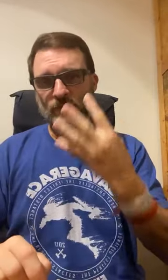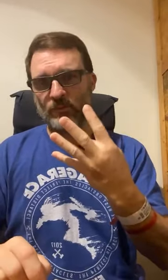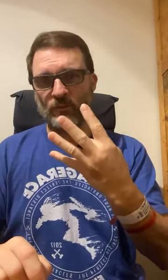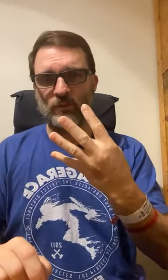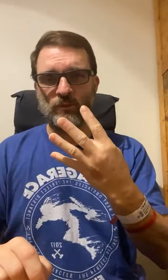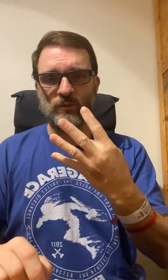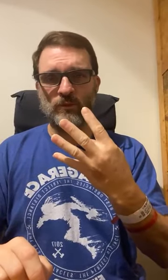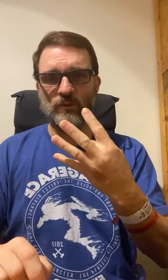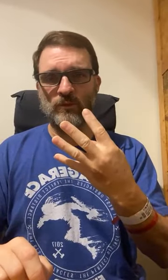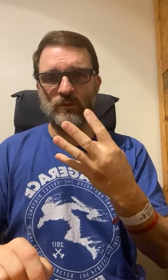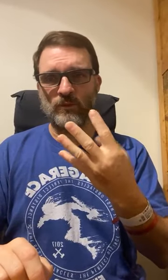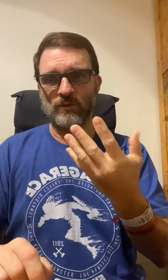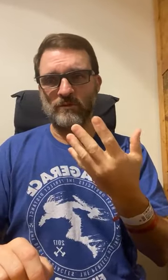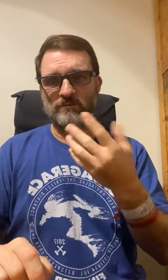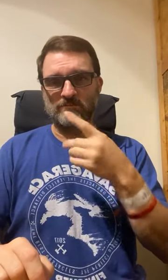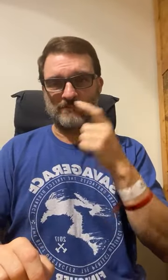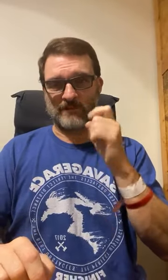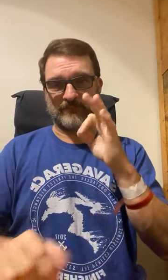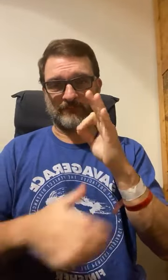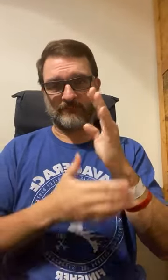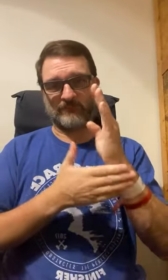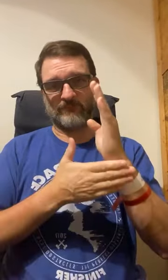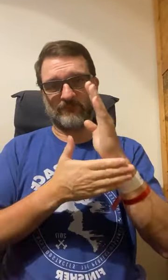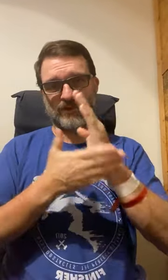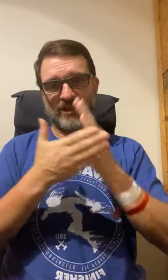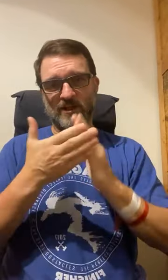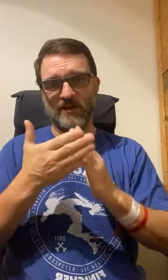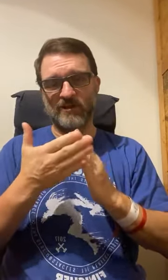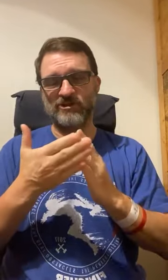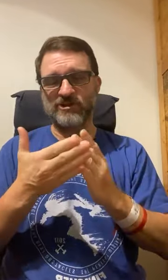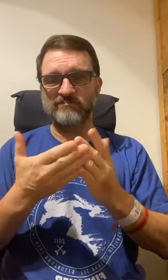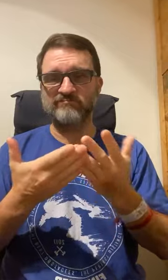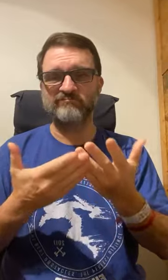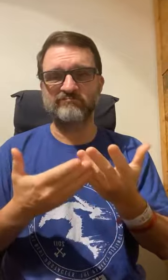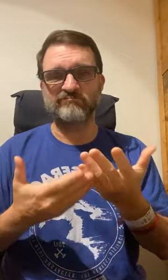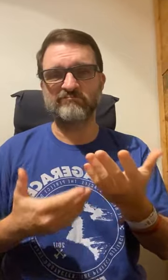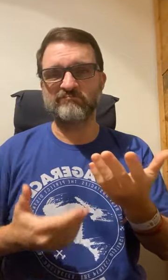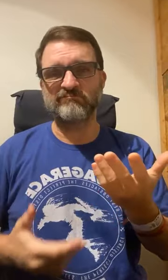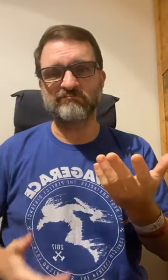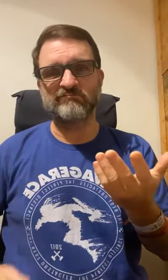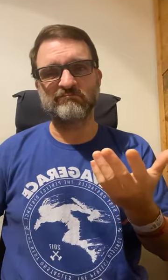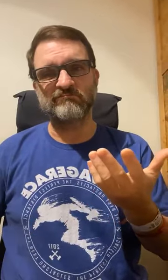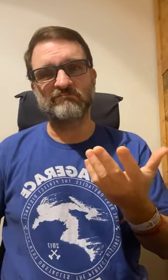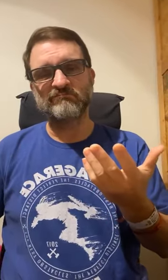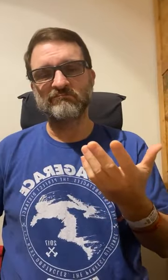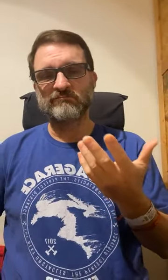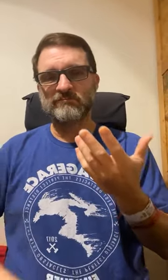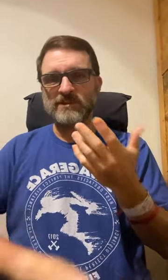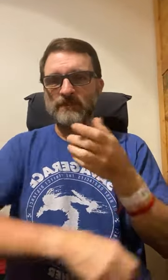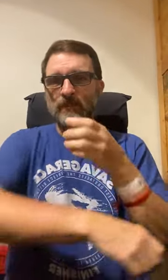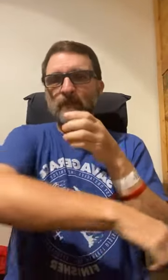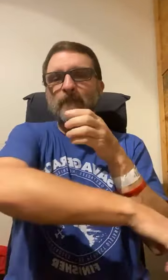Because of the fractures